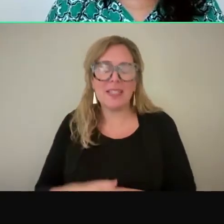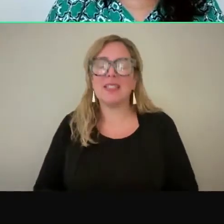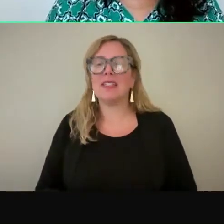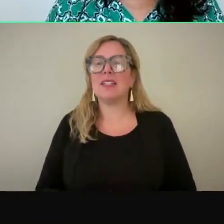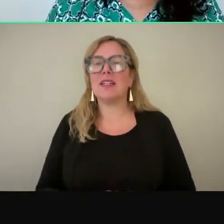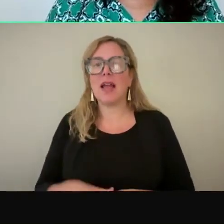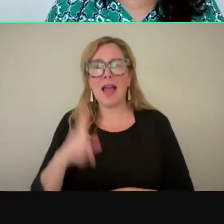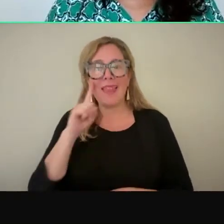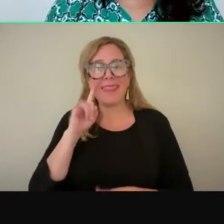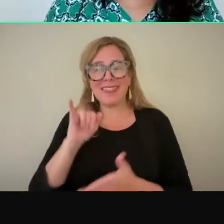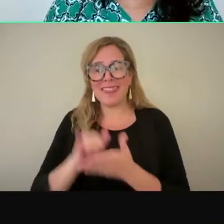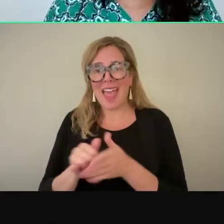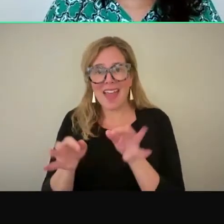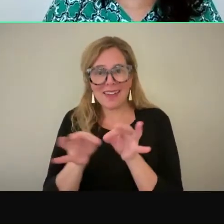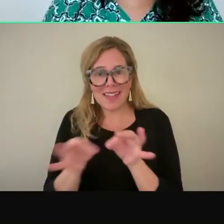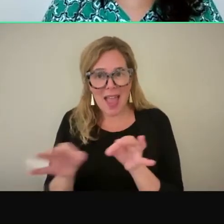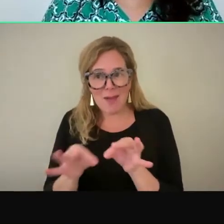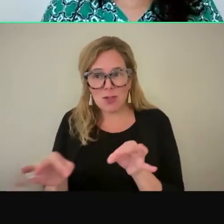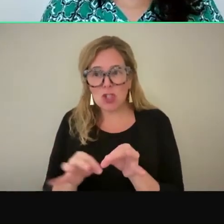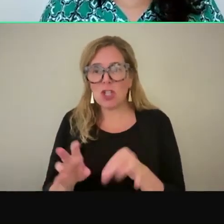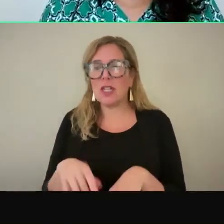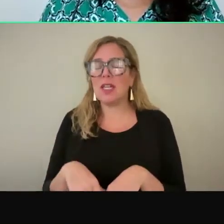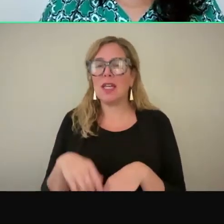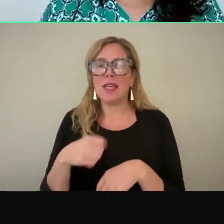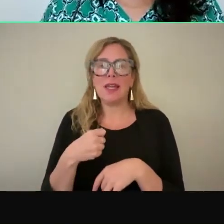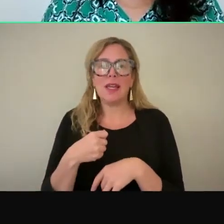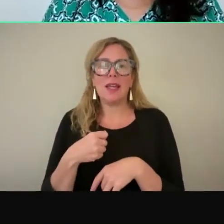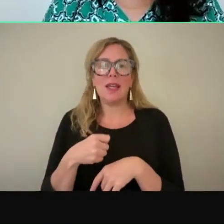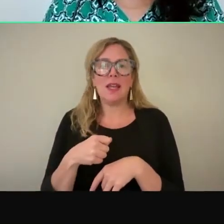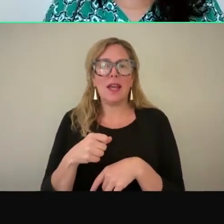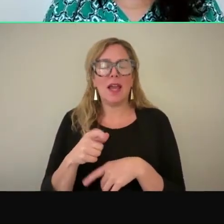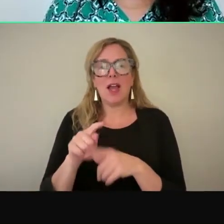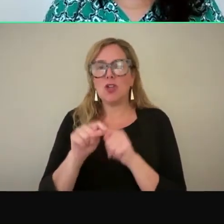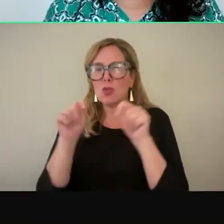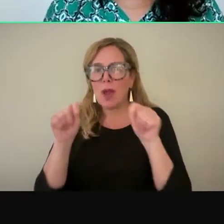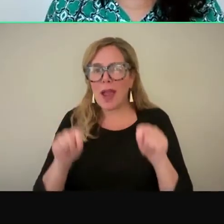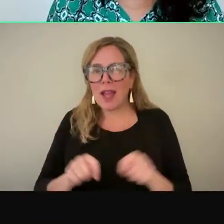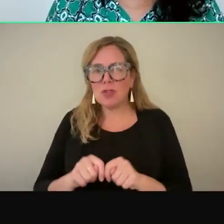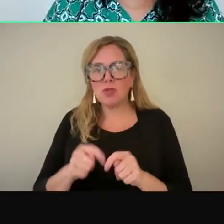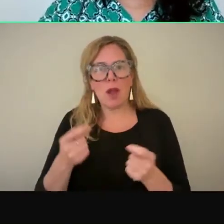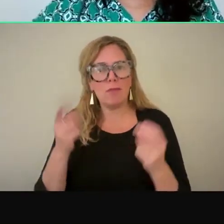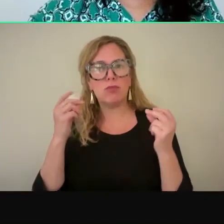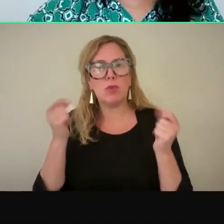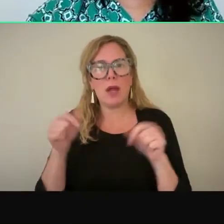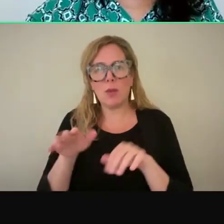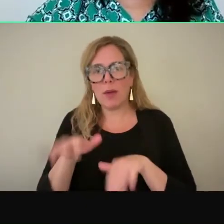a transcript available right away, automatic subtitles, not everyone speaks clearly,